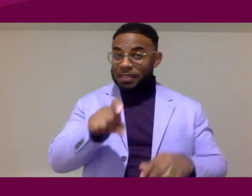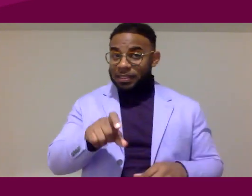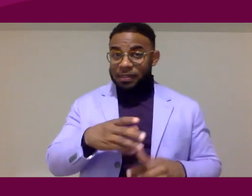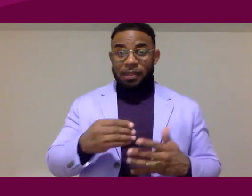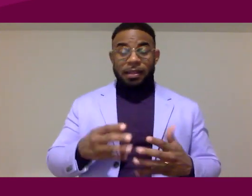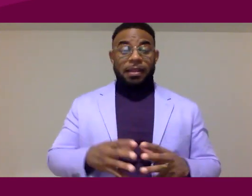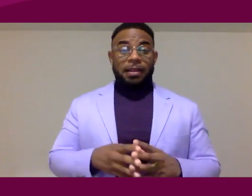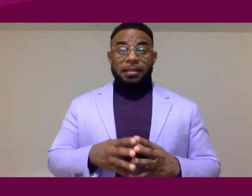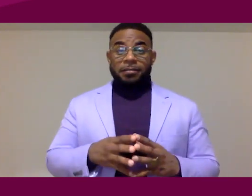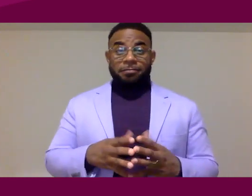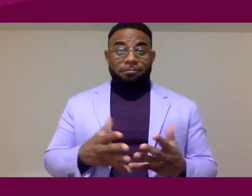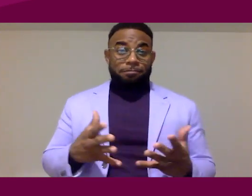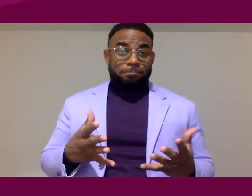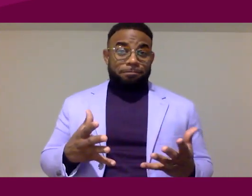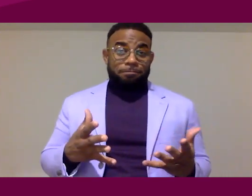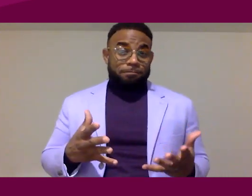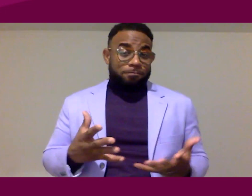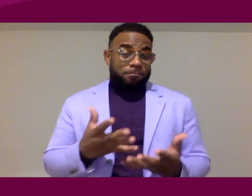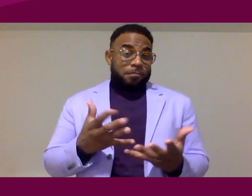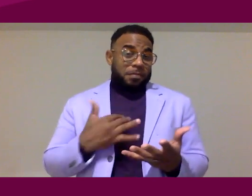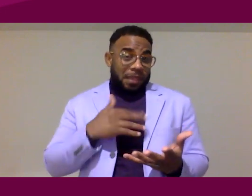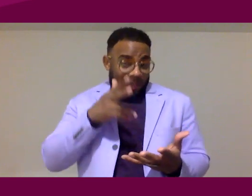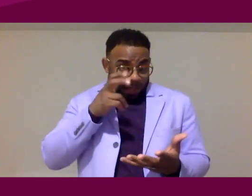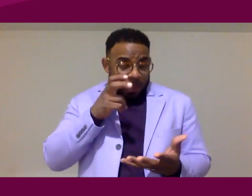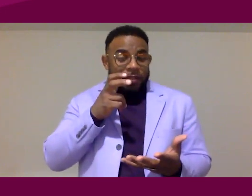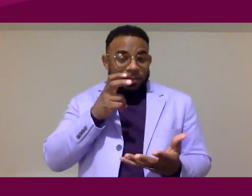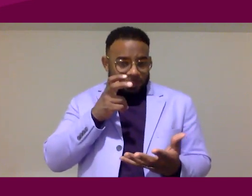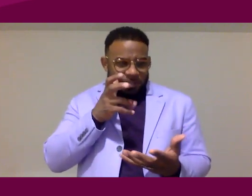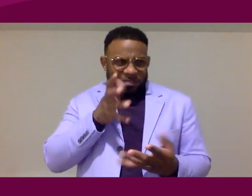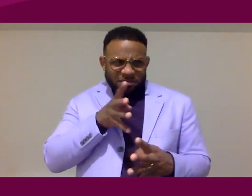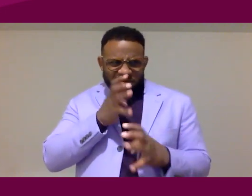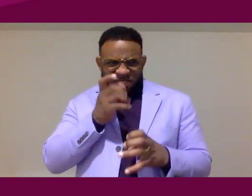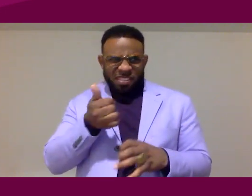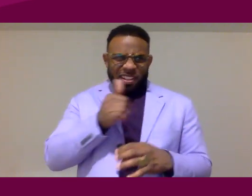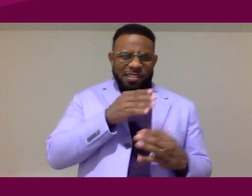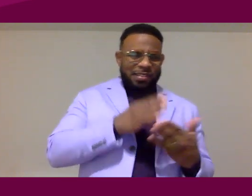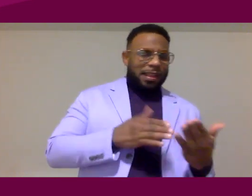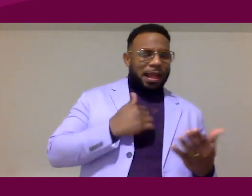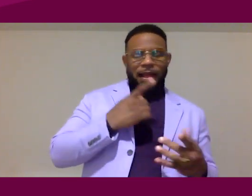And I hear the rigidness of the other side, so I couldn't agree more.